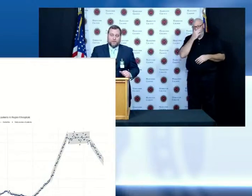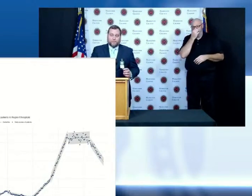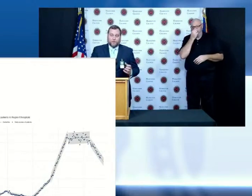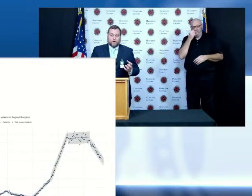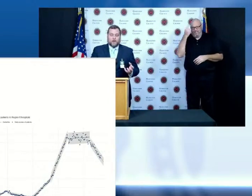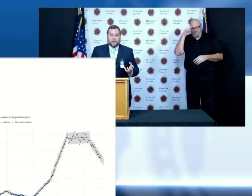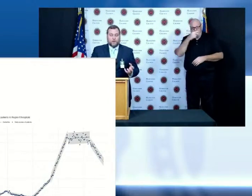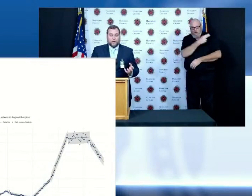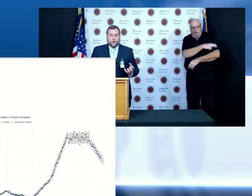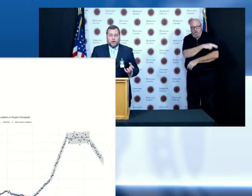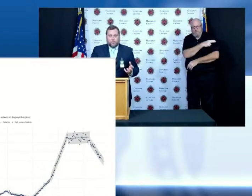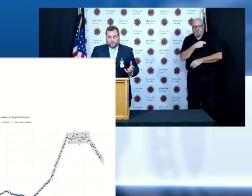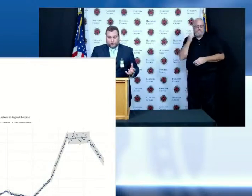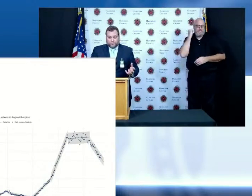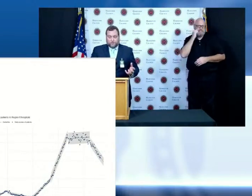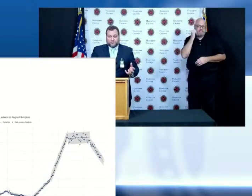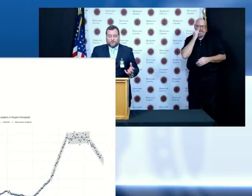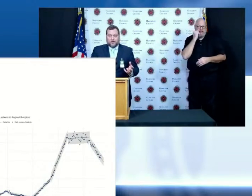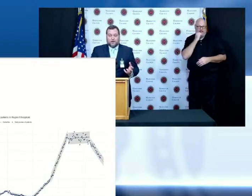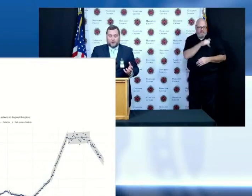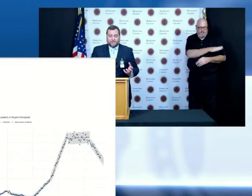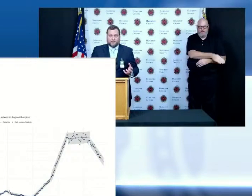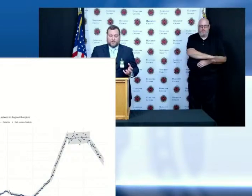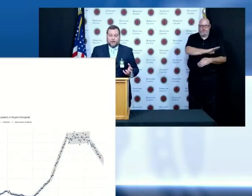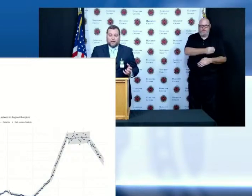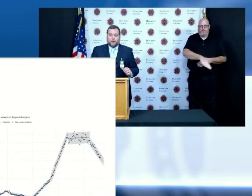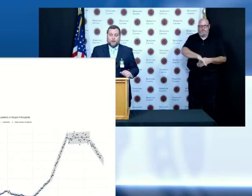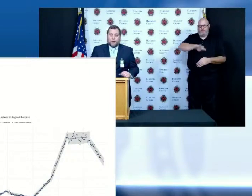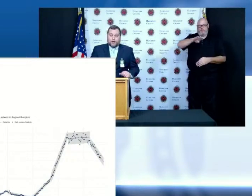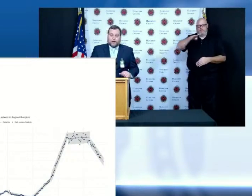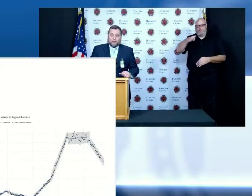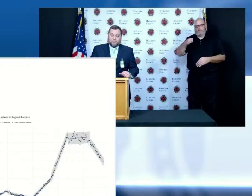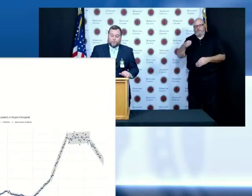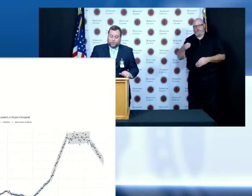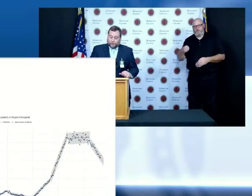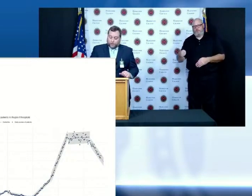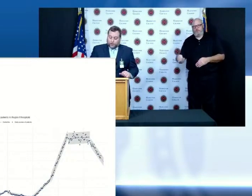of cases ending up in the hospitals so this is great news and this work will continue